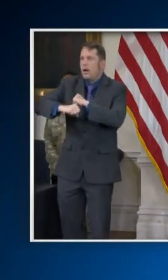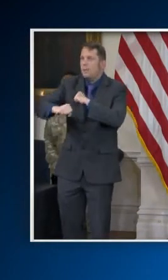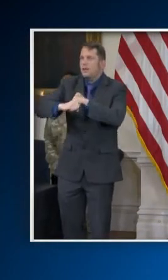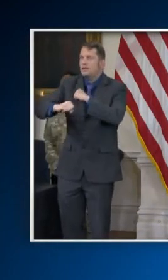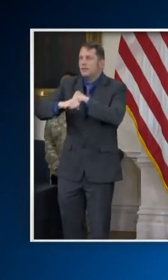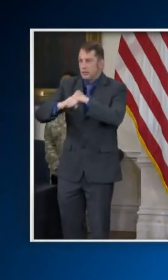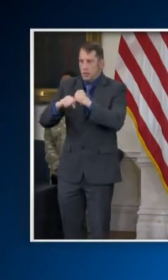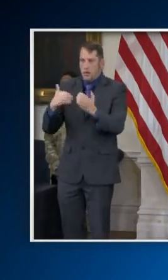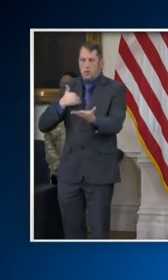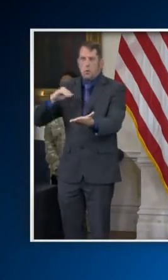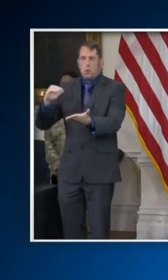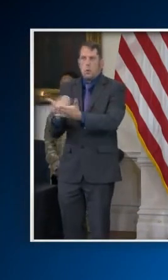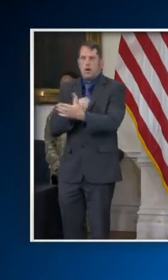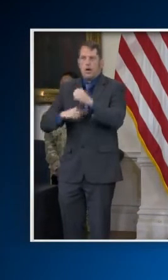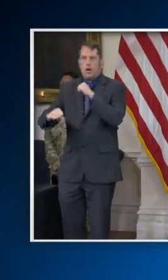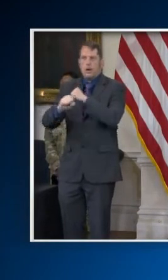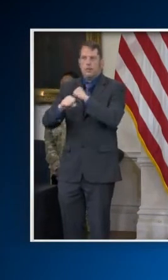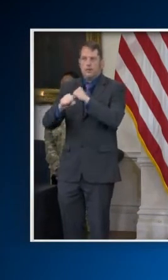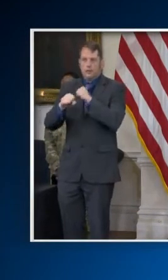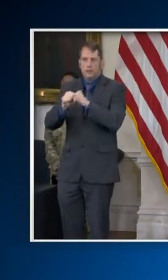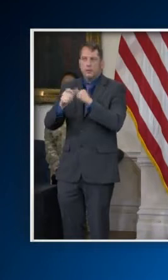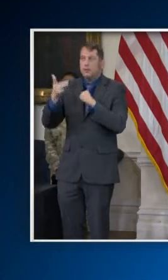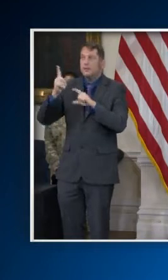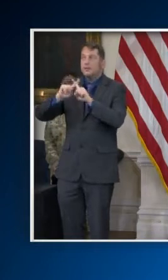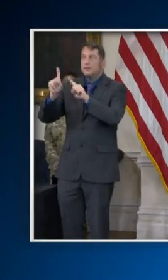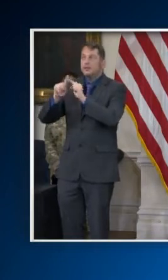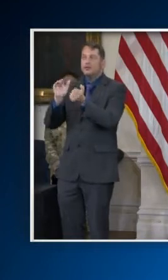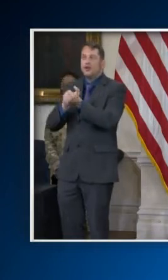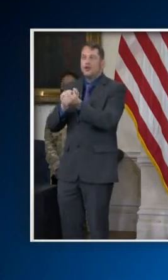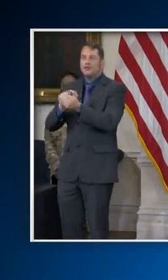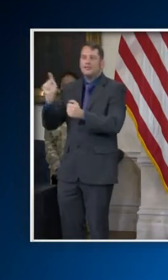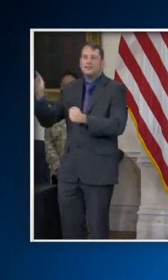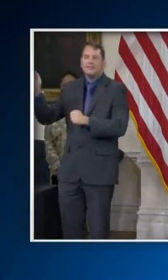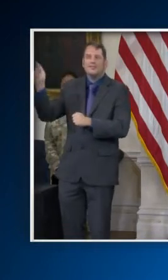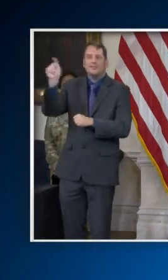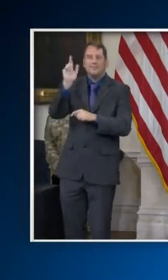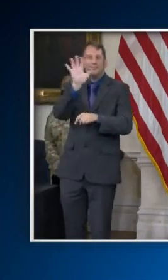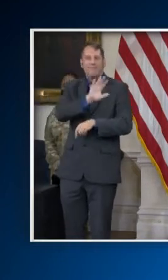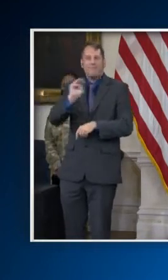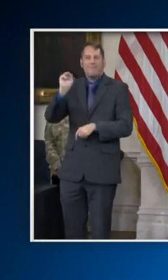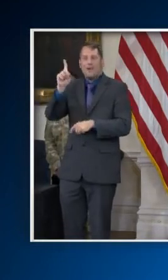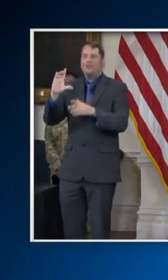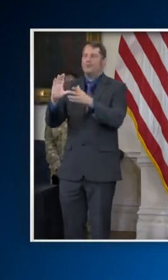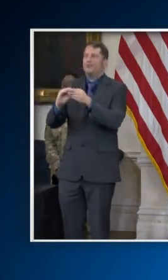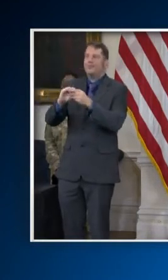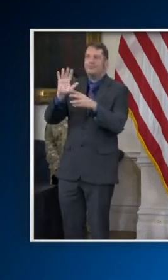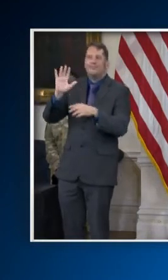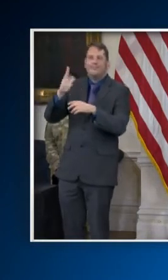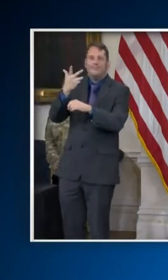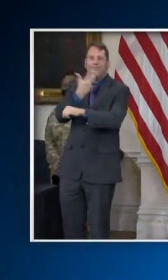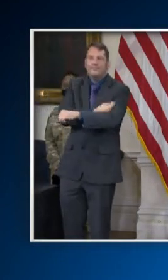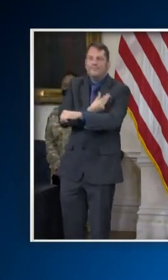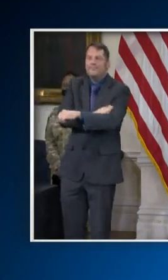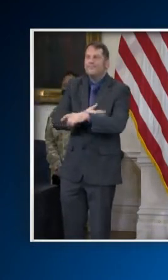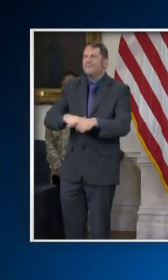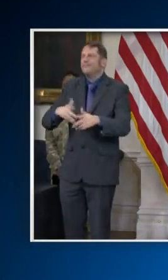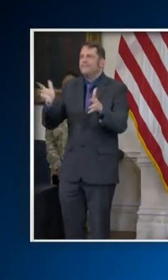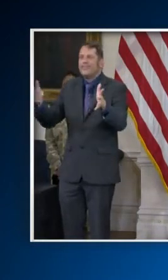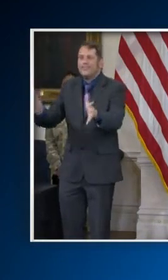PUBLIC SERVICE ANNOUNCEMENT FEATURING PHYSICIANS FROM ACROSS THE STATE TALKING ABOUT THE SAFETY OF THE VACCINES AND